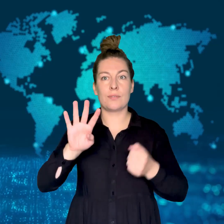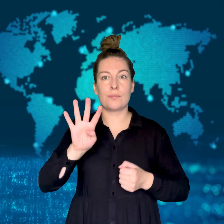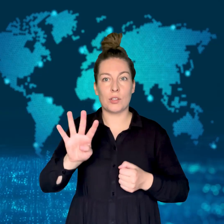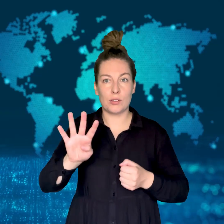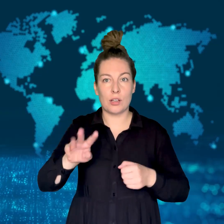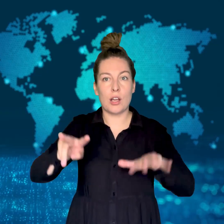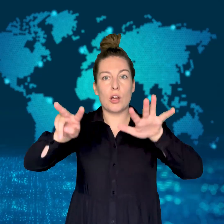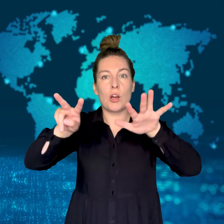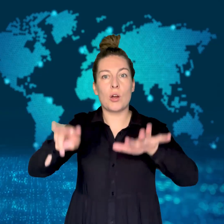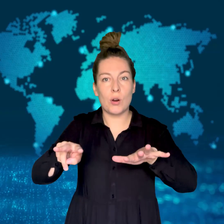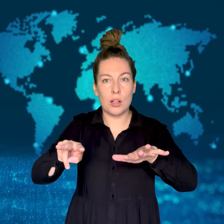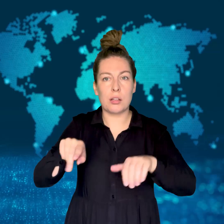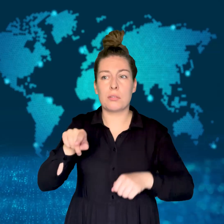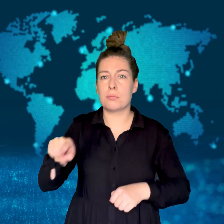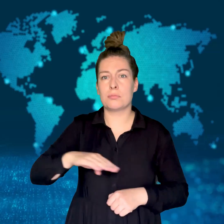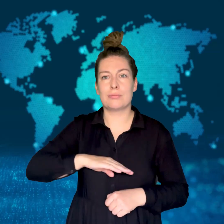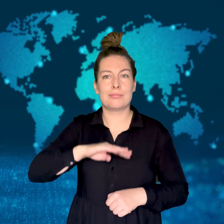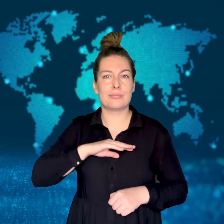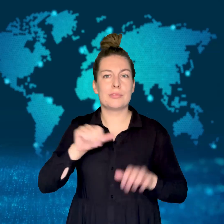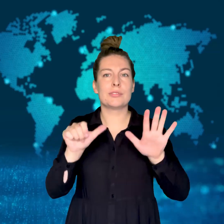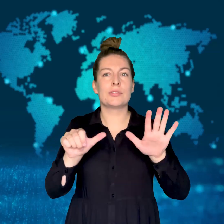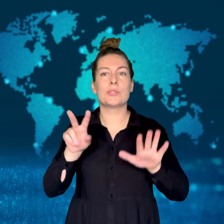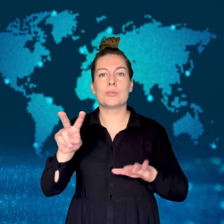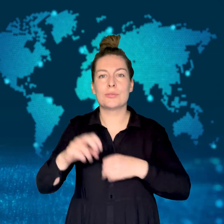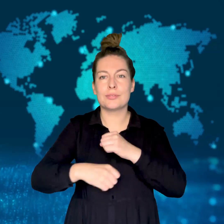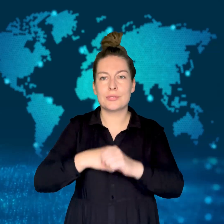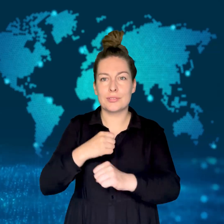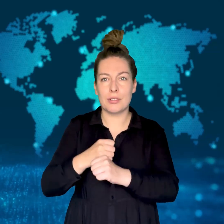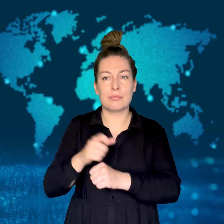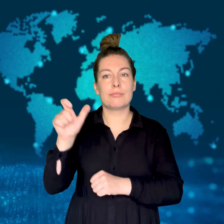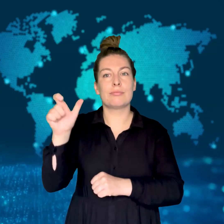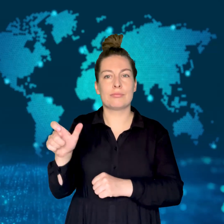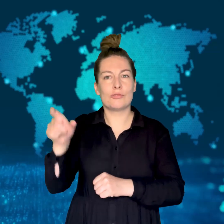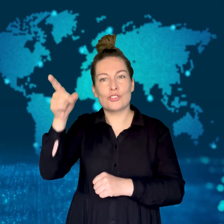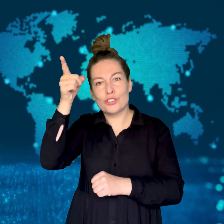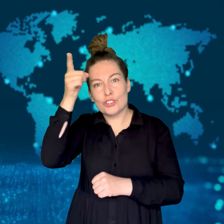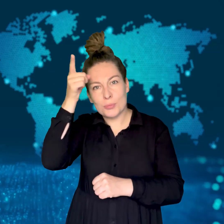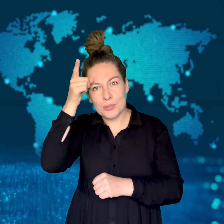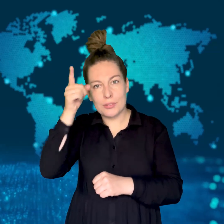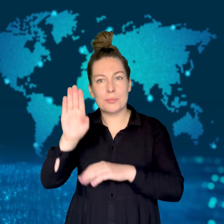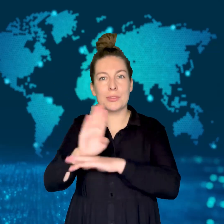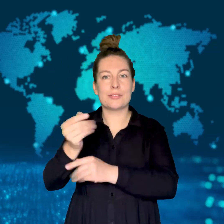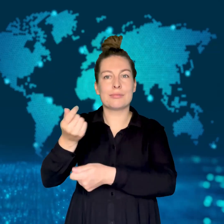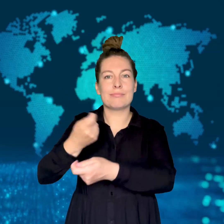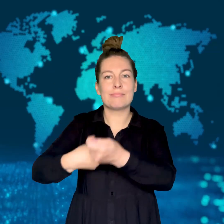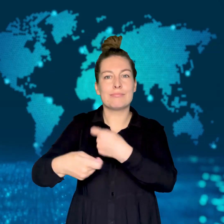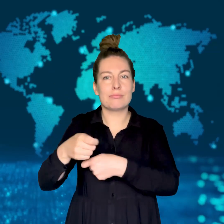He was a 62-year-old German businessman who had been